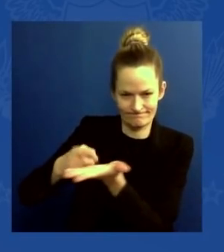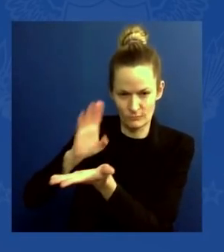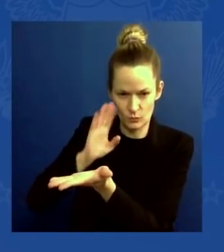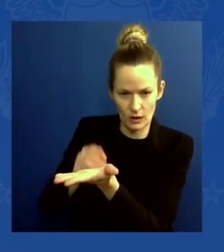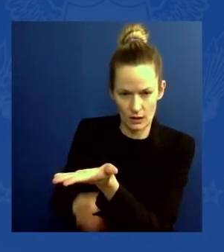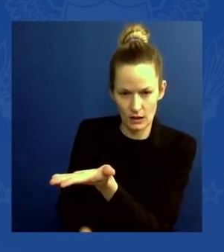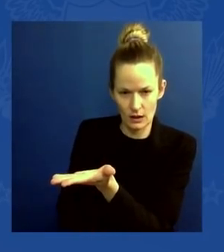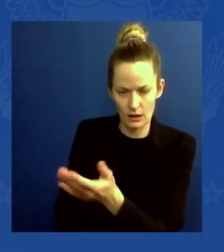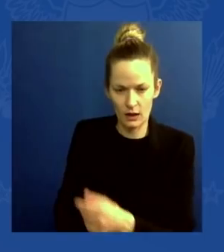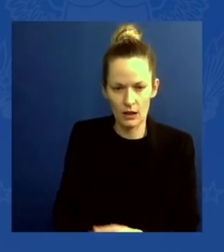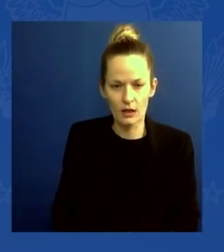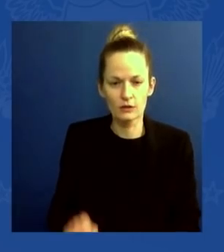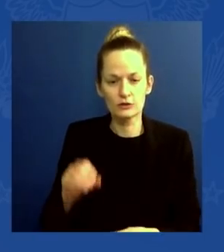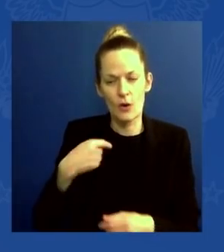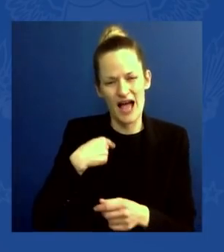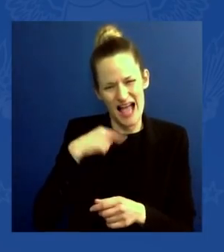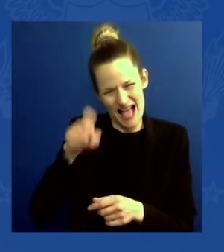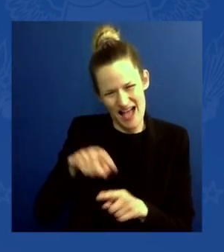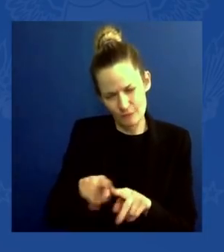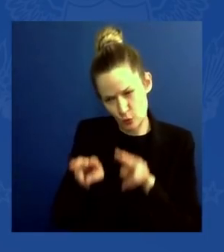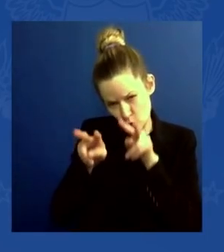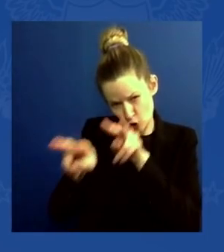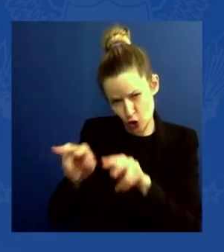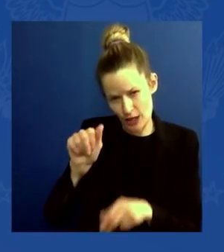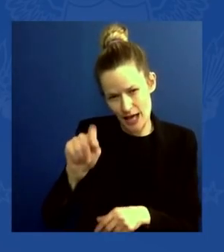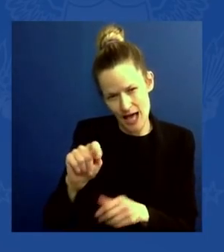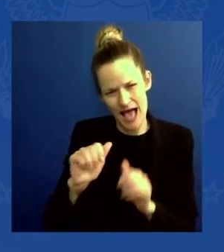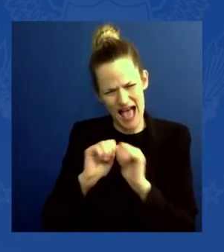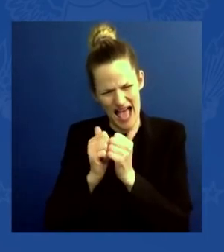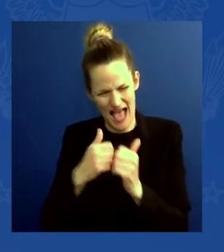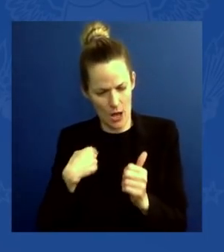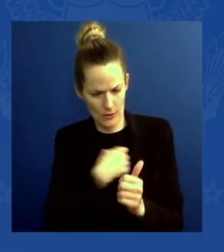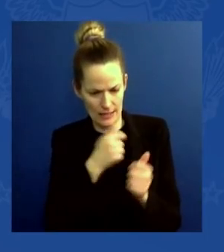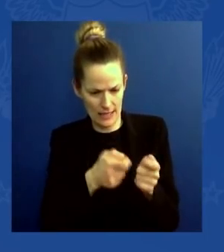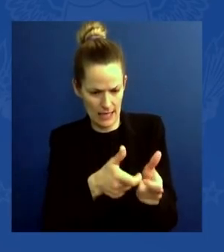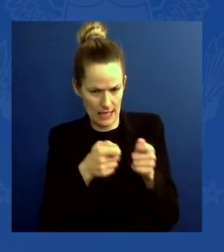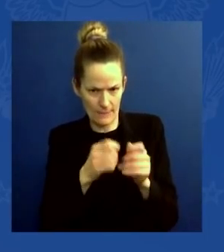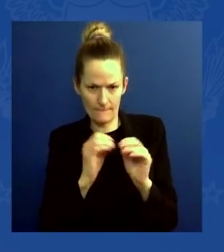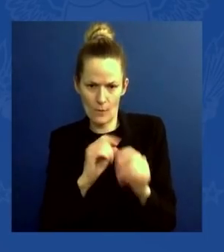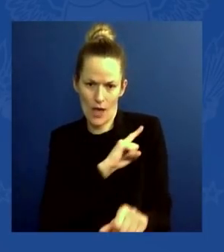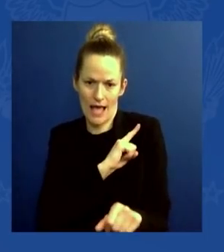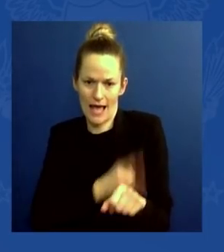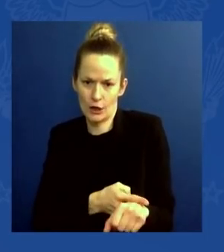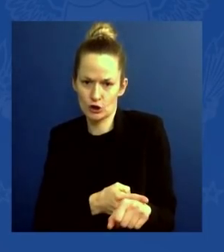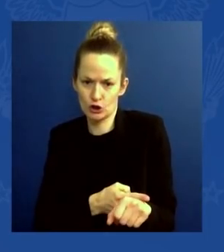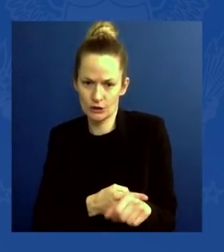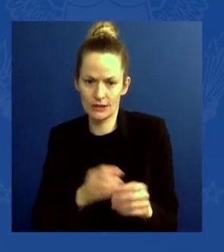in the pipeline, figuratively and literally speaking. And I don't start off with any assumption